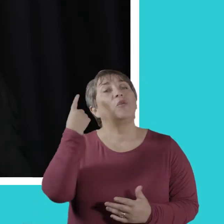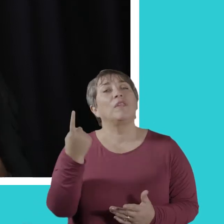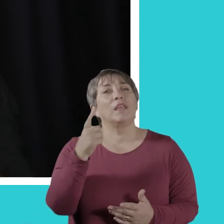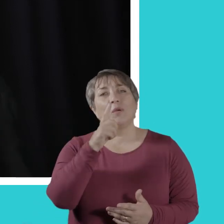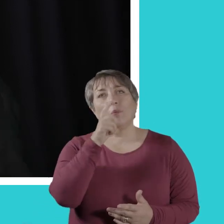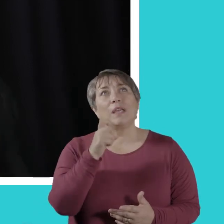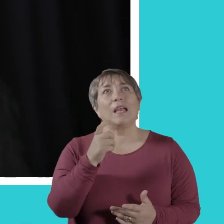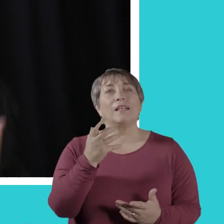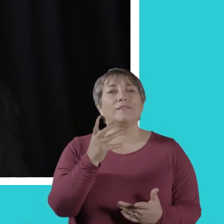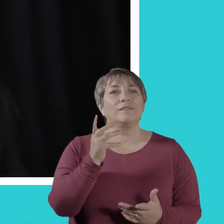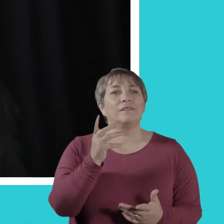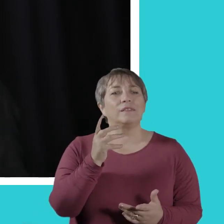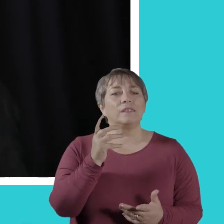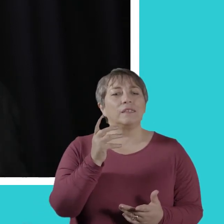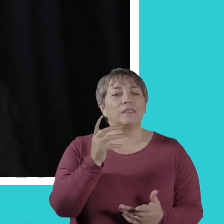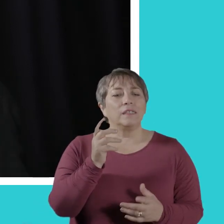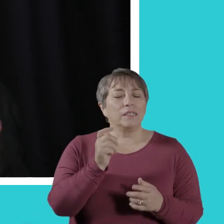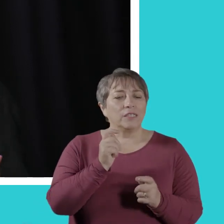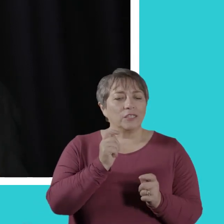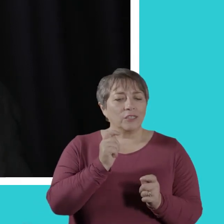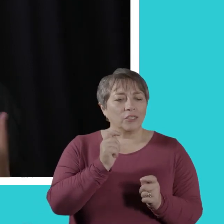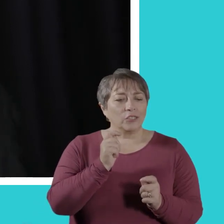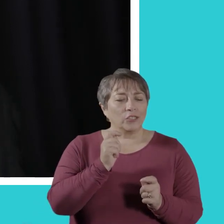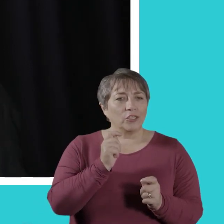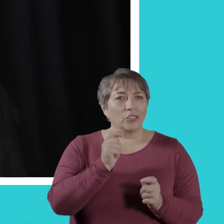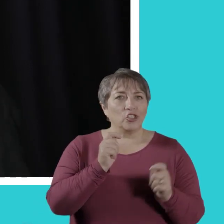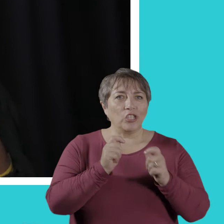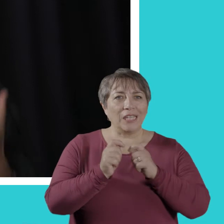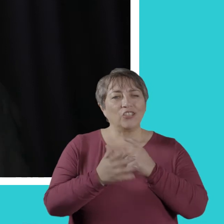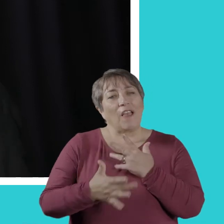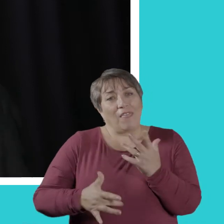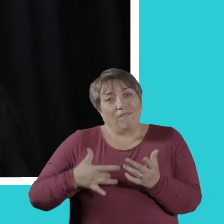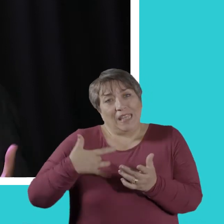the feelings of unbelonging that come with being marginalized or racialised you know?